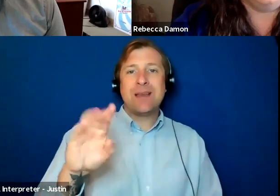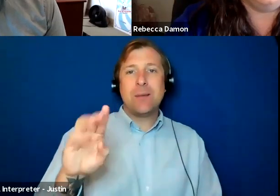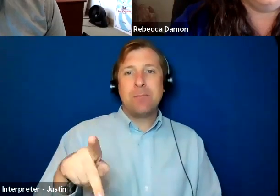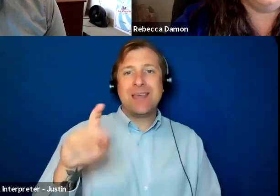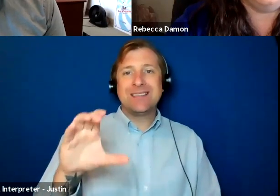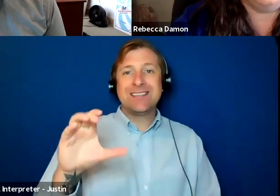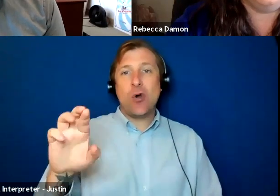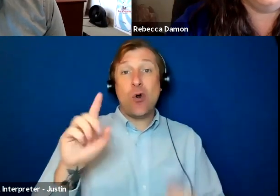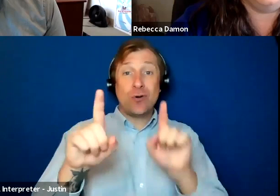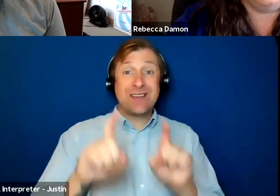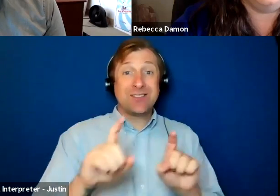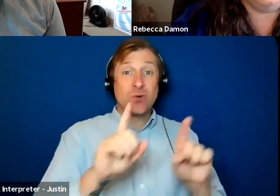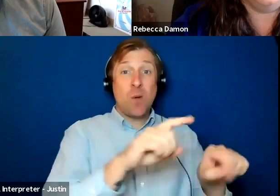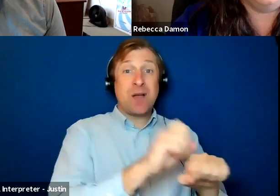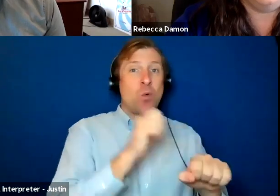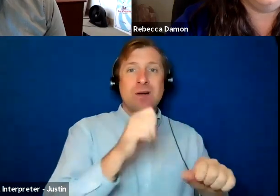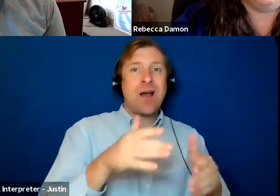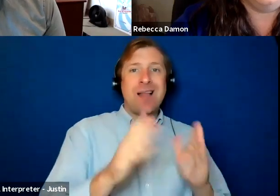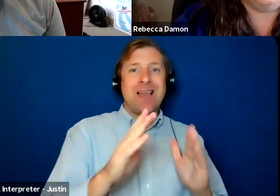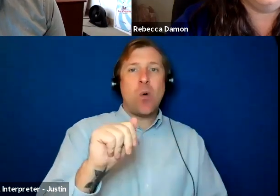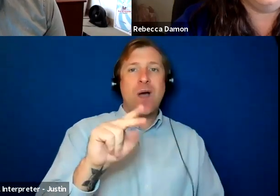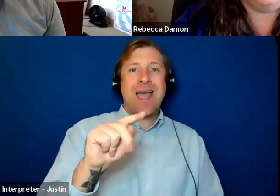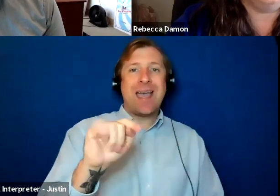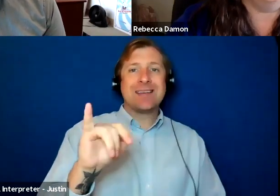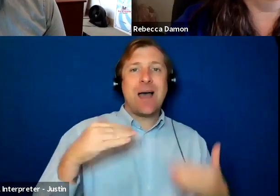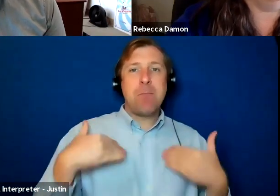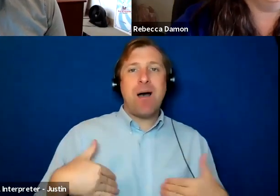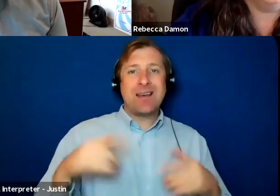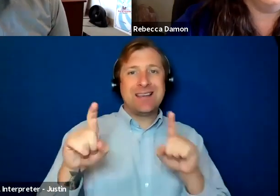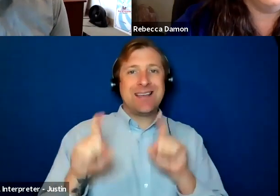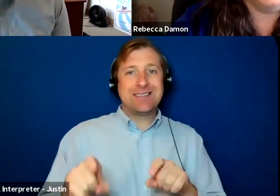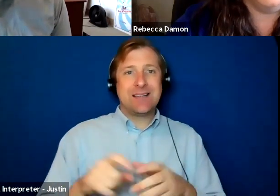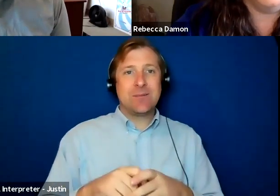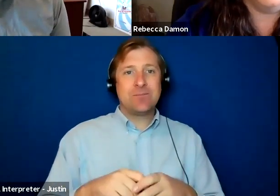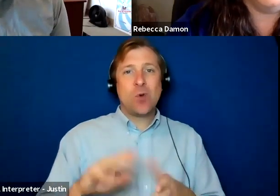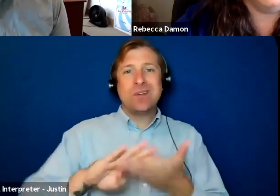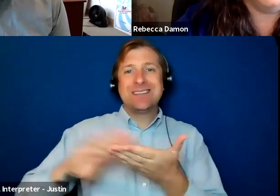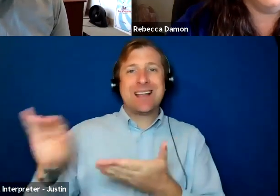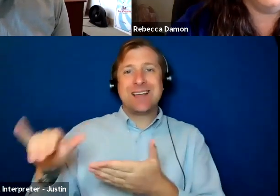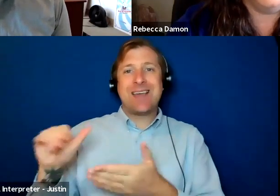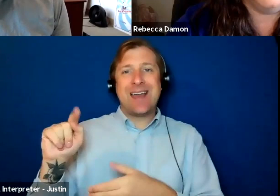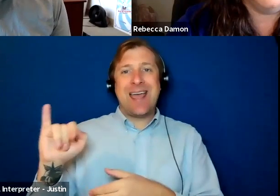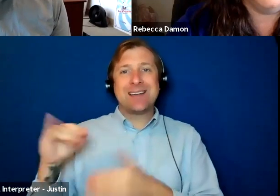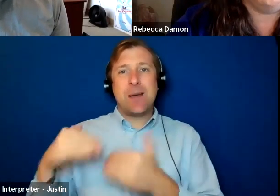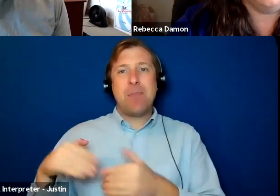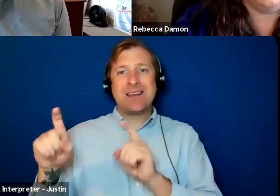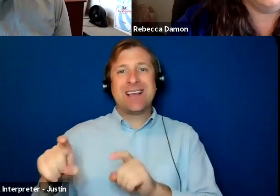does not allow antigen or antibody testing. And setting aside antibody testing, which everyone agrees is inappropriate for